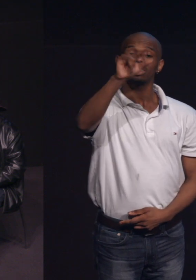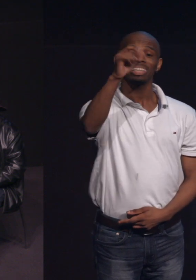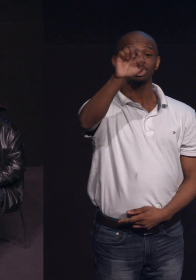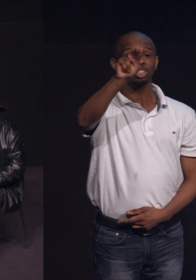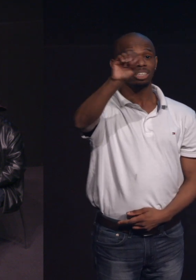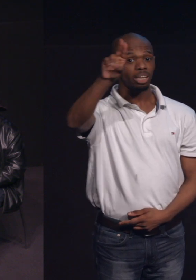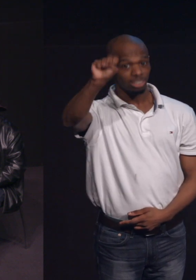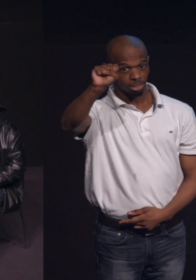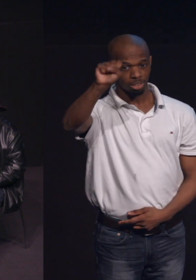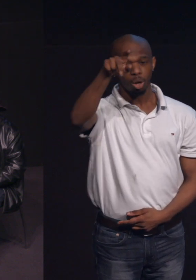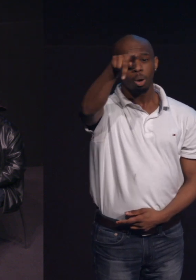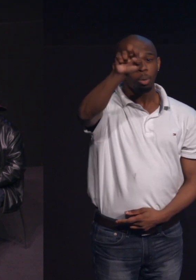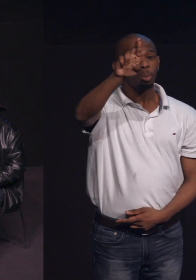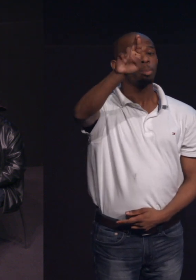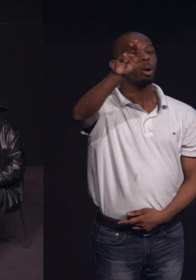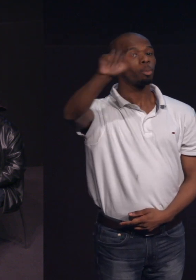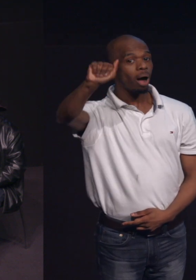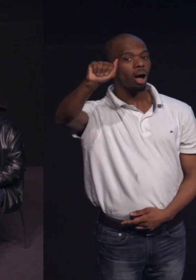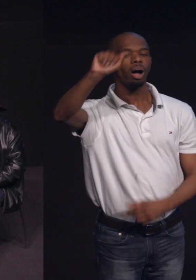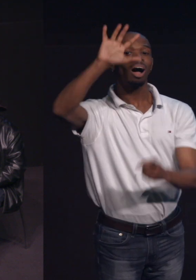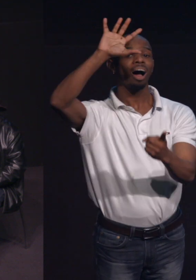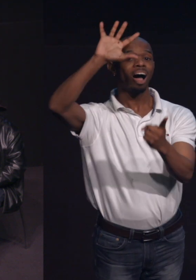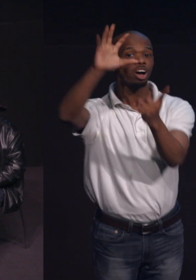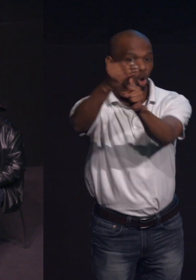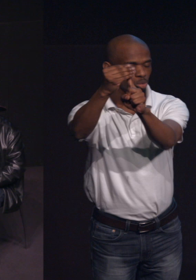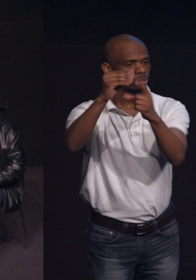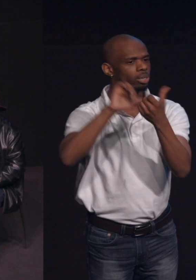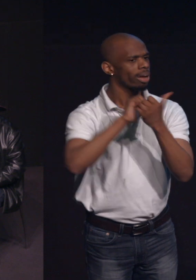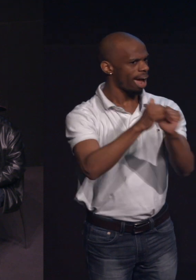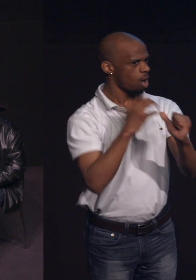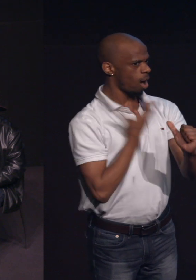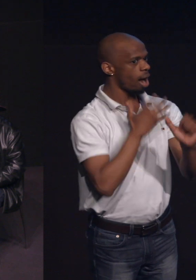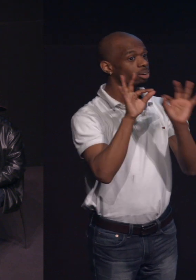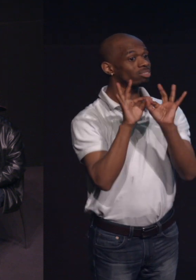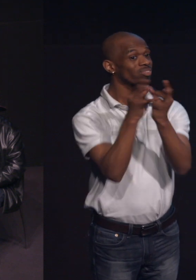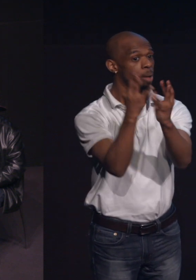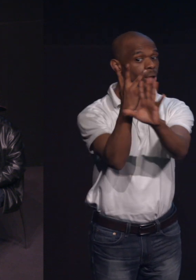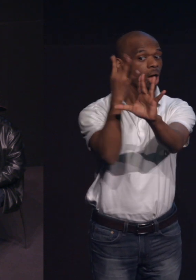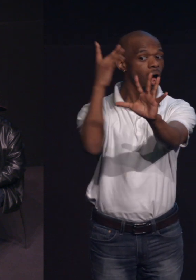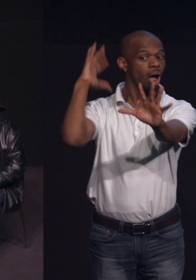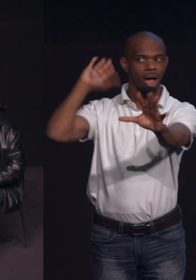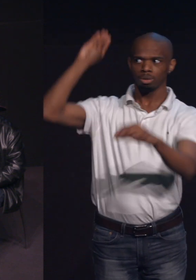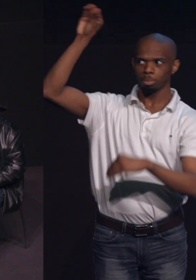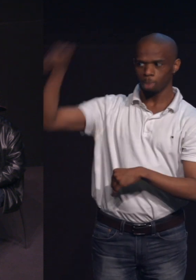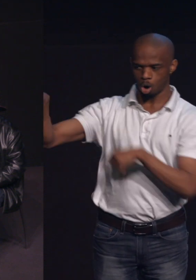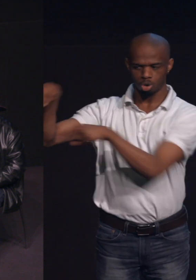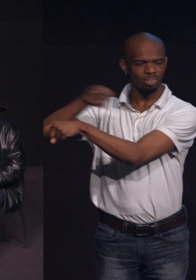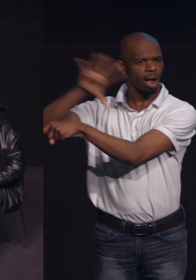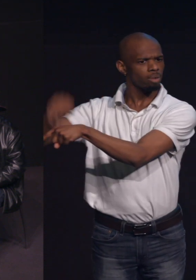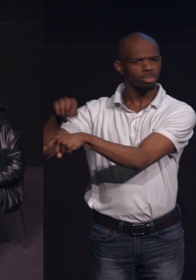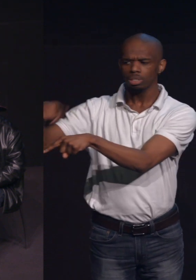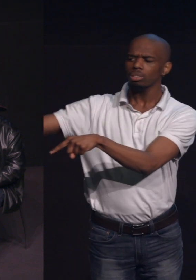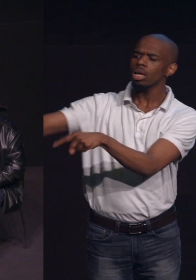of African ancestry, throughout the diaspora, always stewarded ourselves in the land?